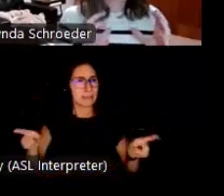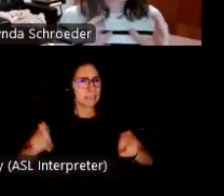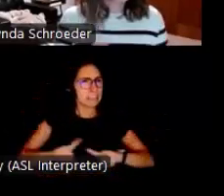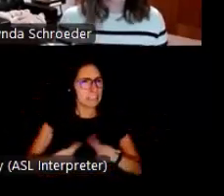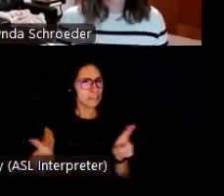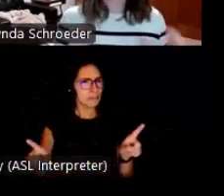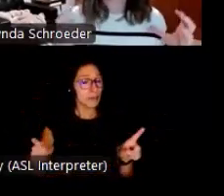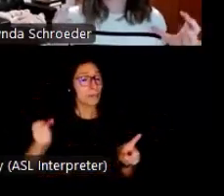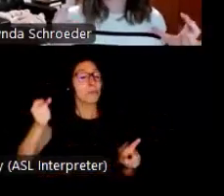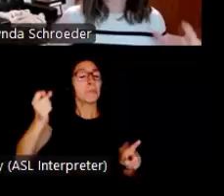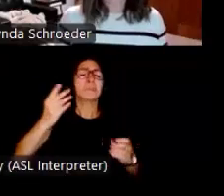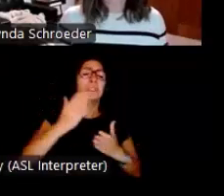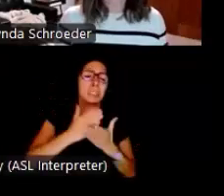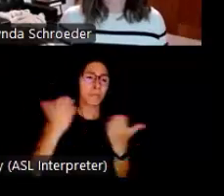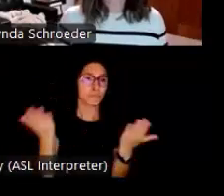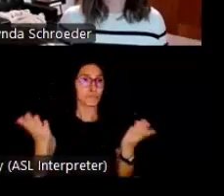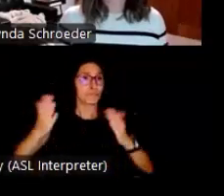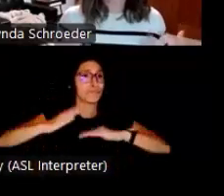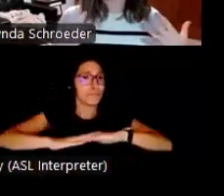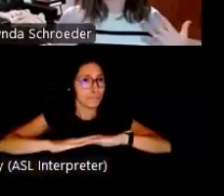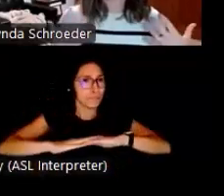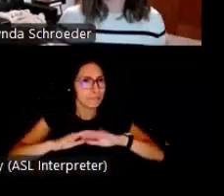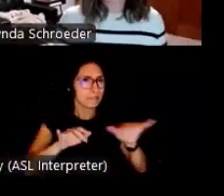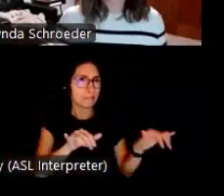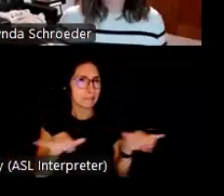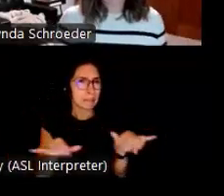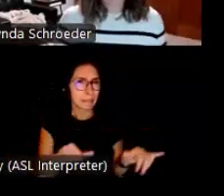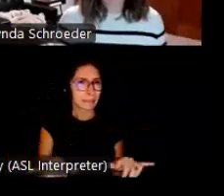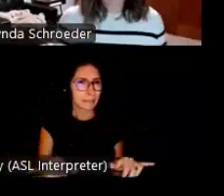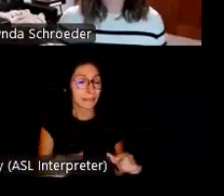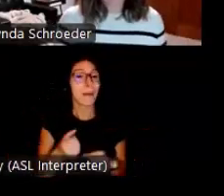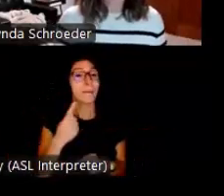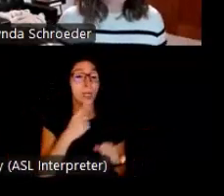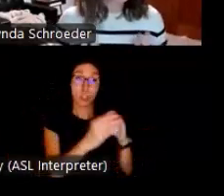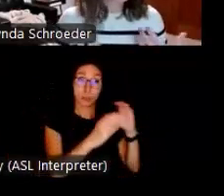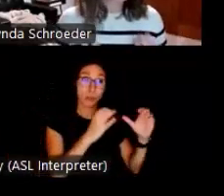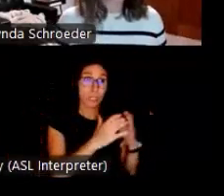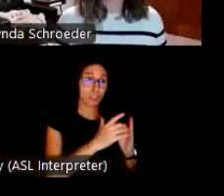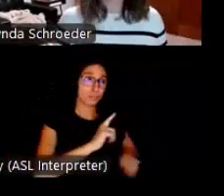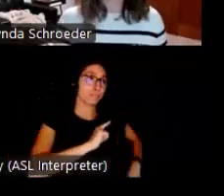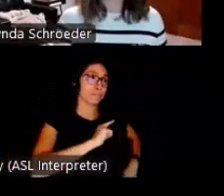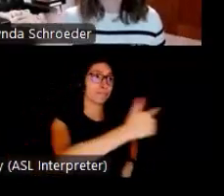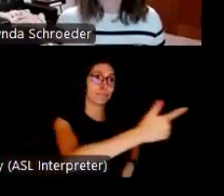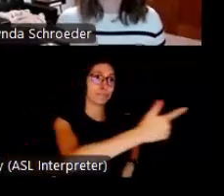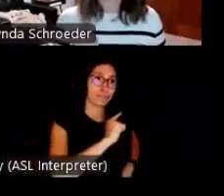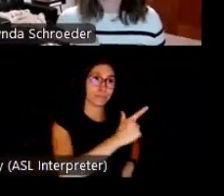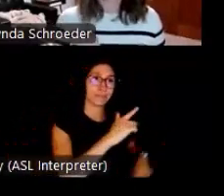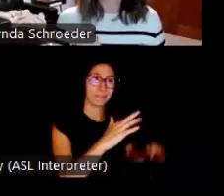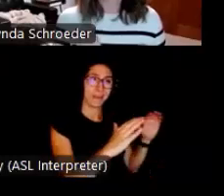Communication is reciprocal. It's a conversation. It's a space where you're learning from the partners